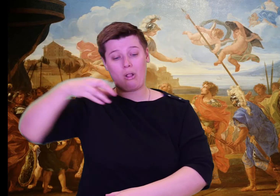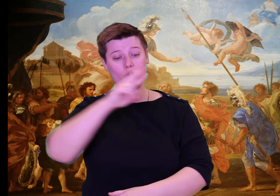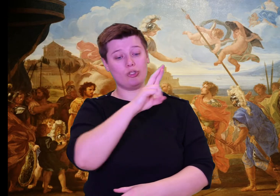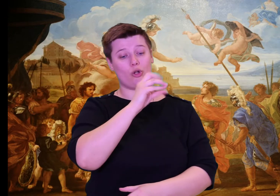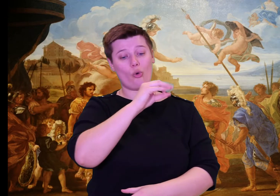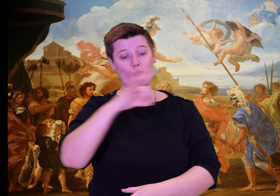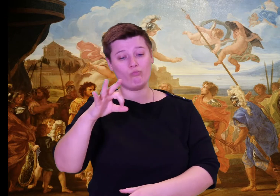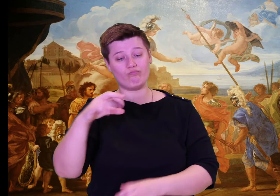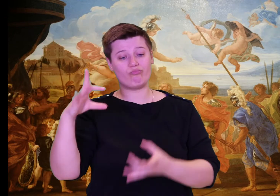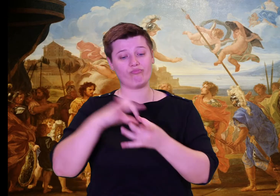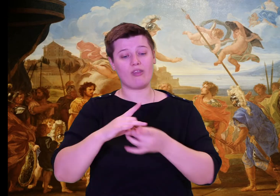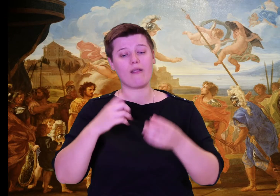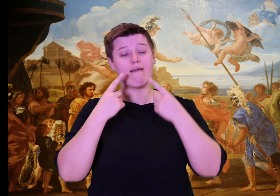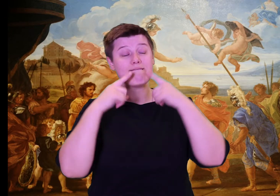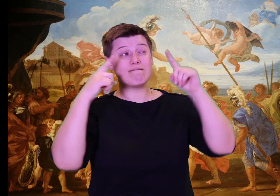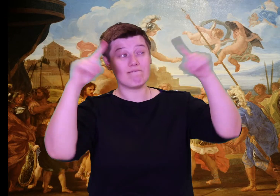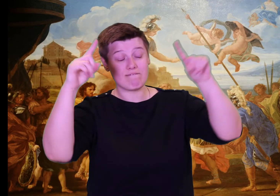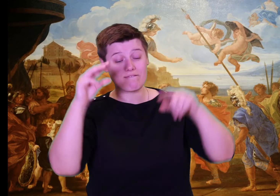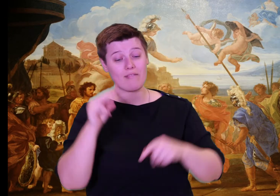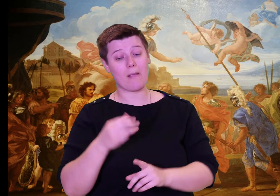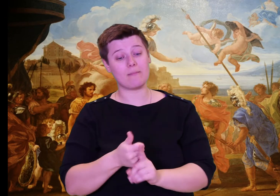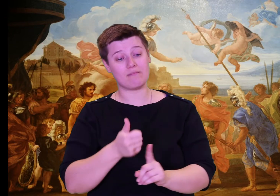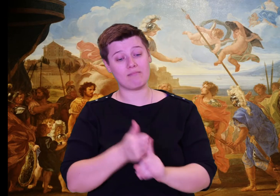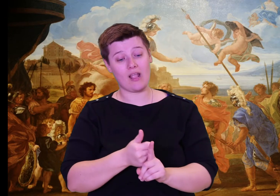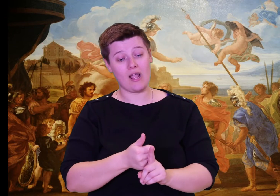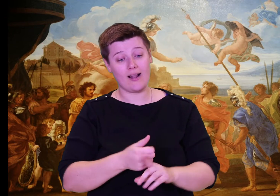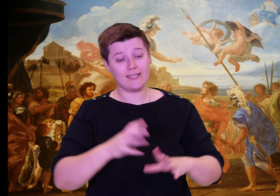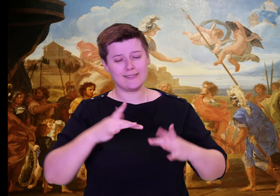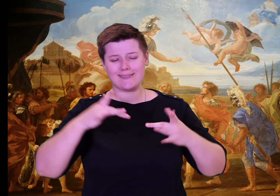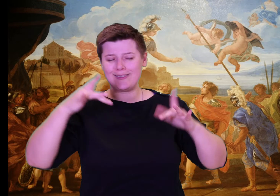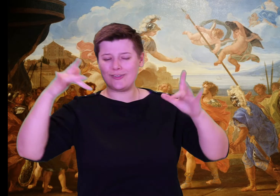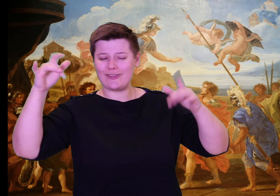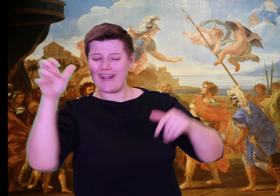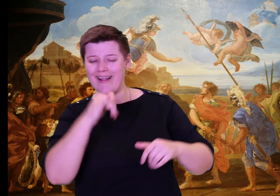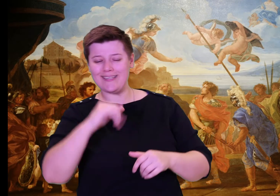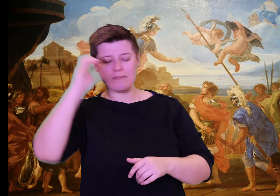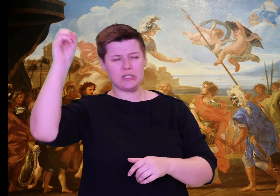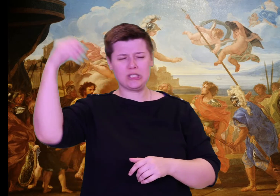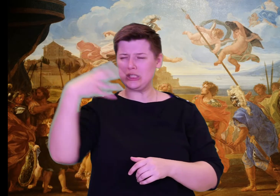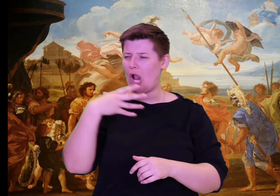Menelaus shone like the dazzling light of sun or moon.